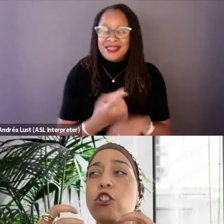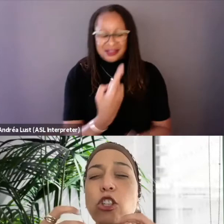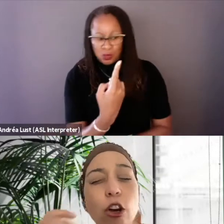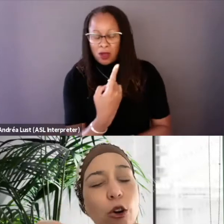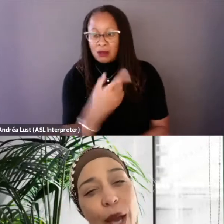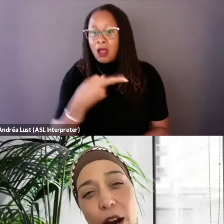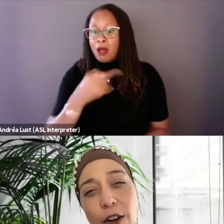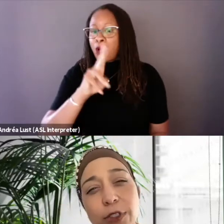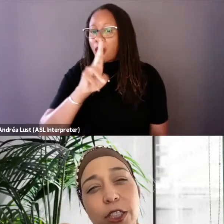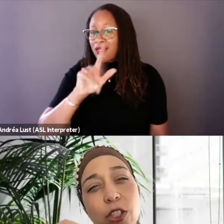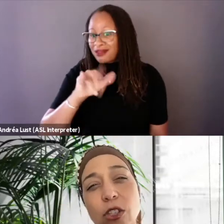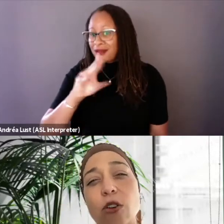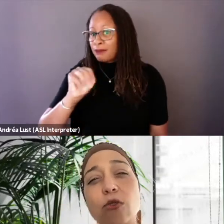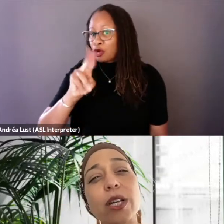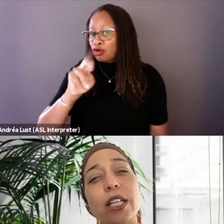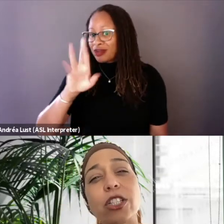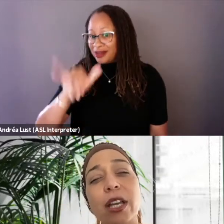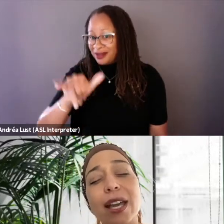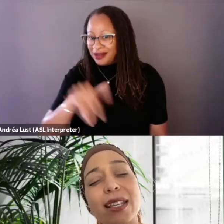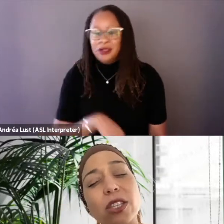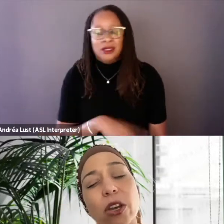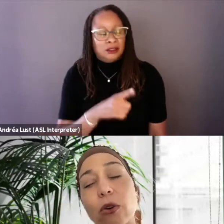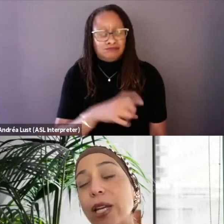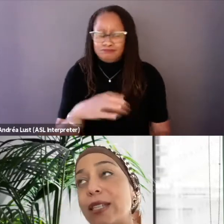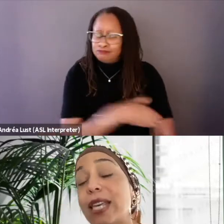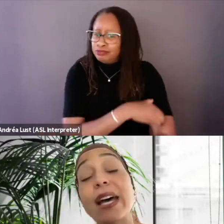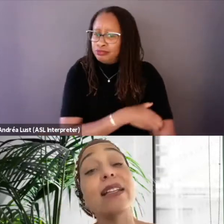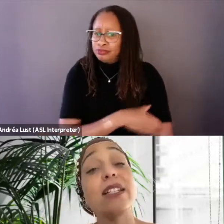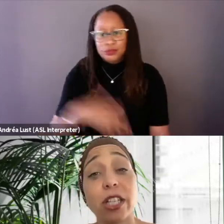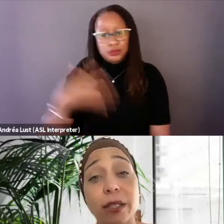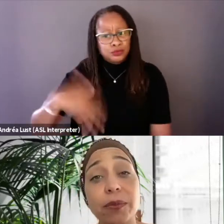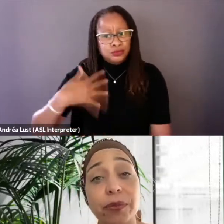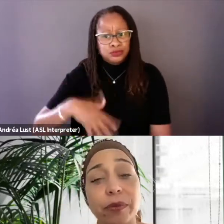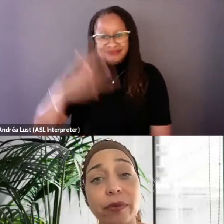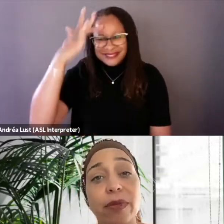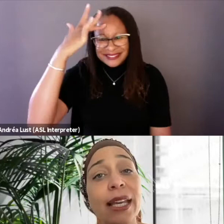So powerful and so rich and so intelligent,